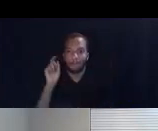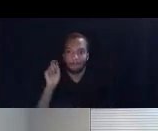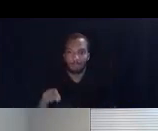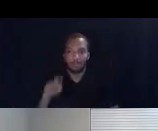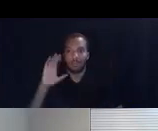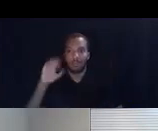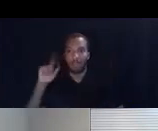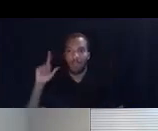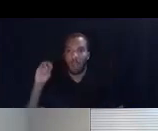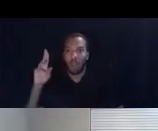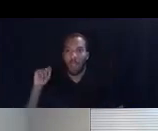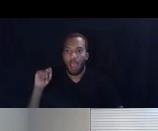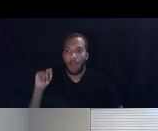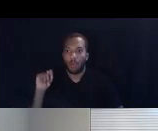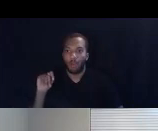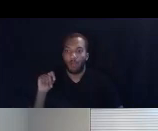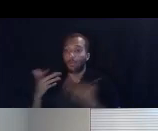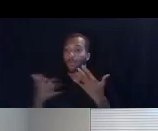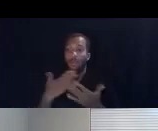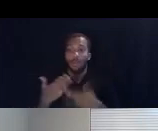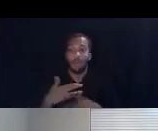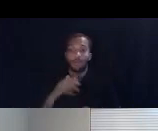all of the unaccessible parts of this platform